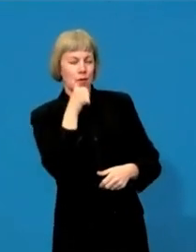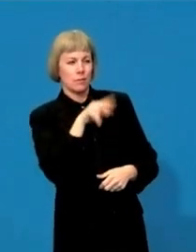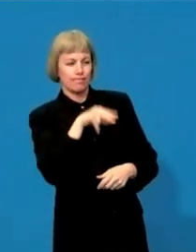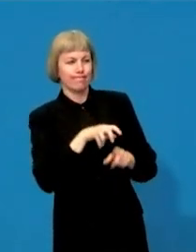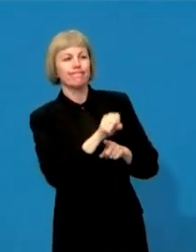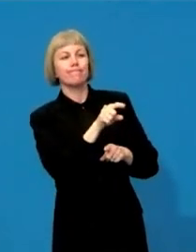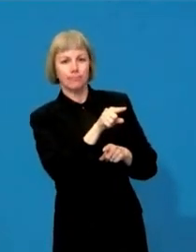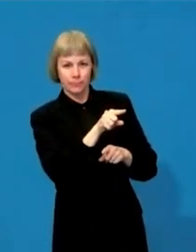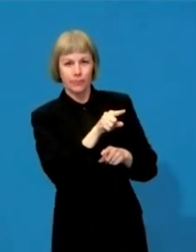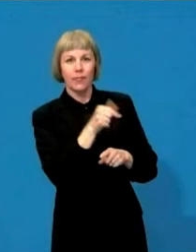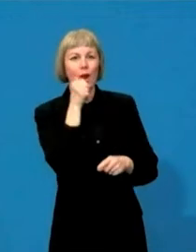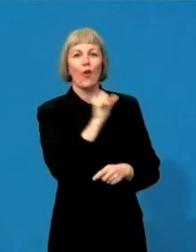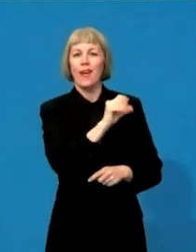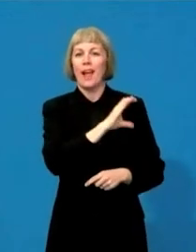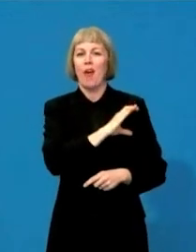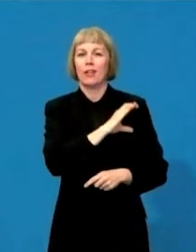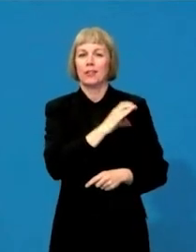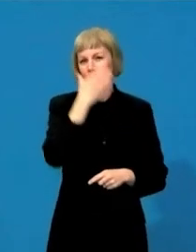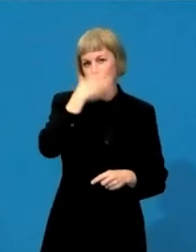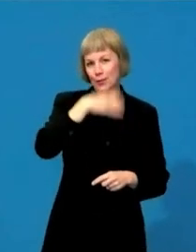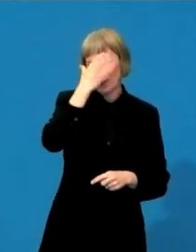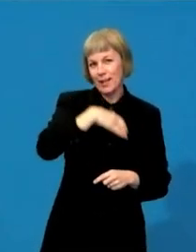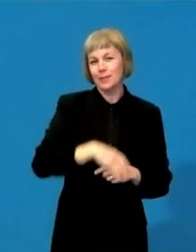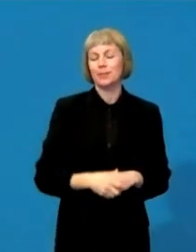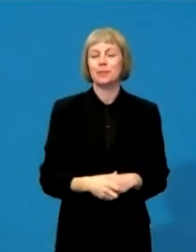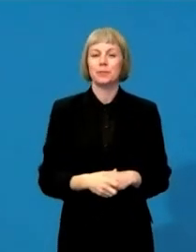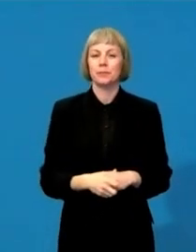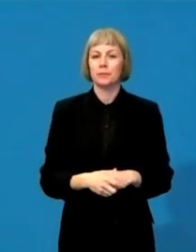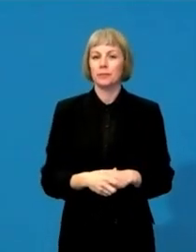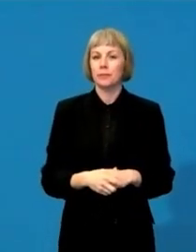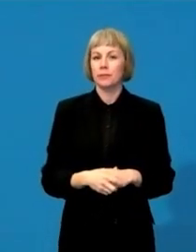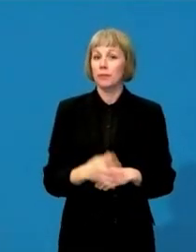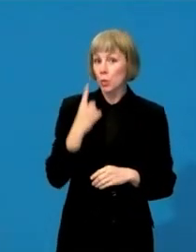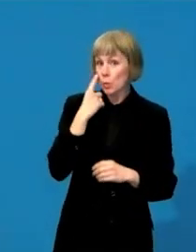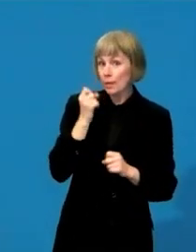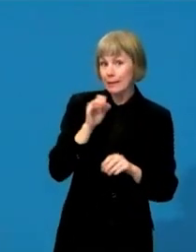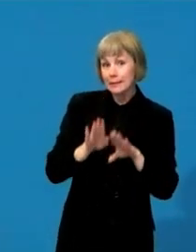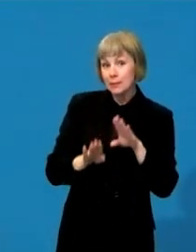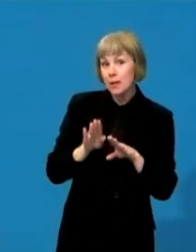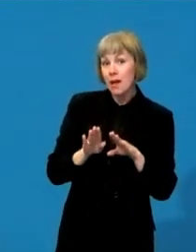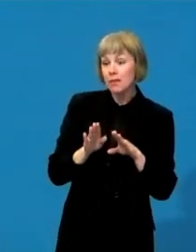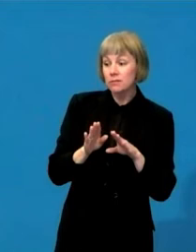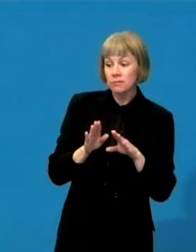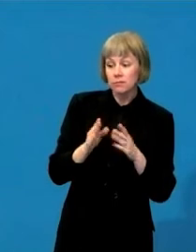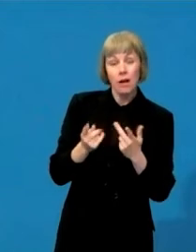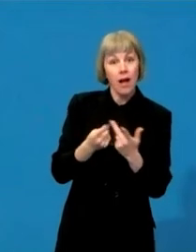know, them as a character. MS TARRAGO: And do you think that's a similar experience for other people in community?